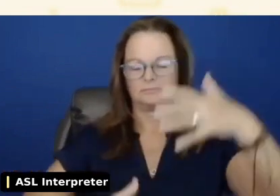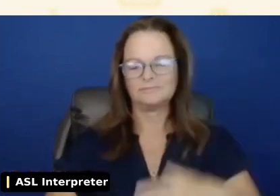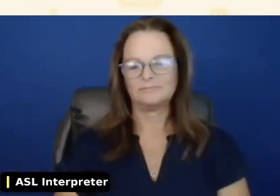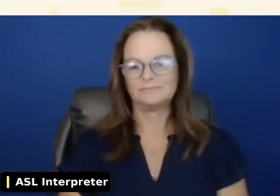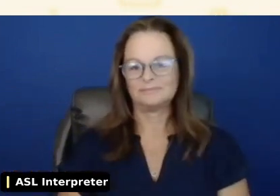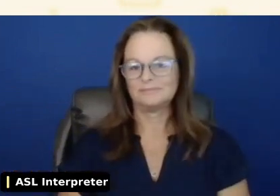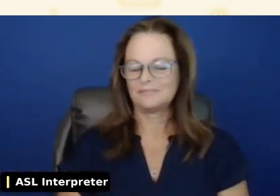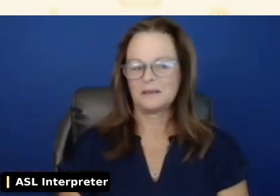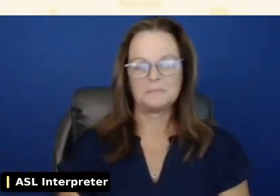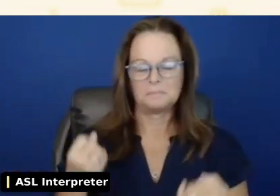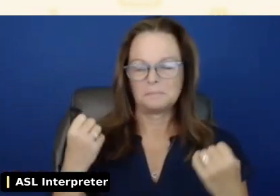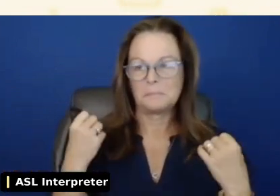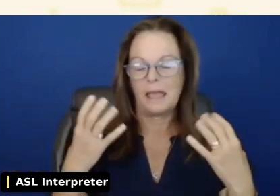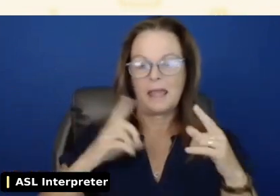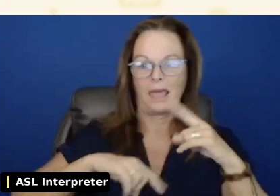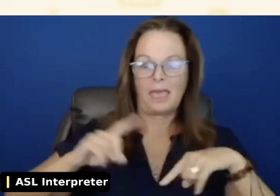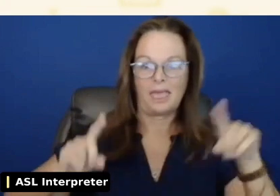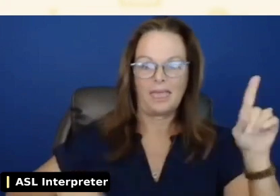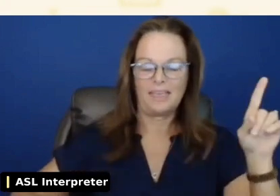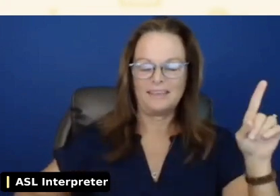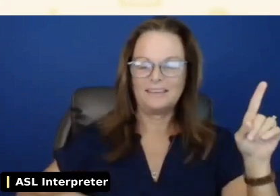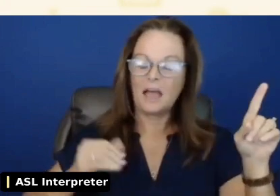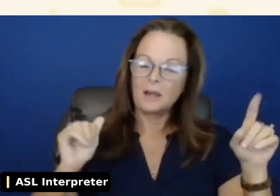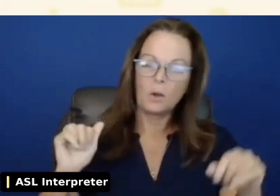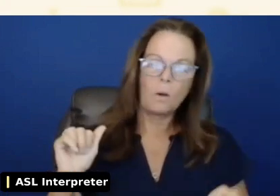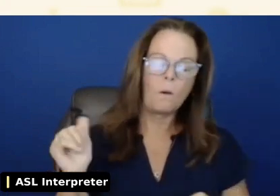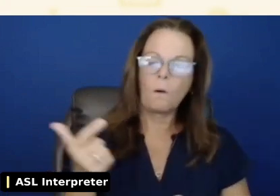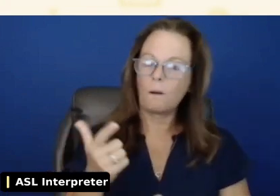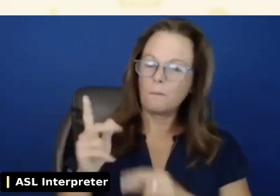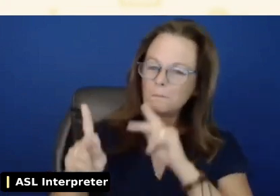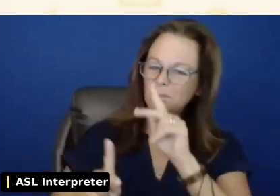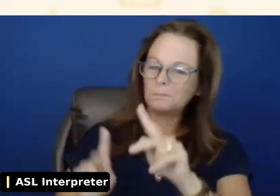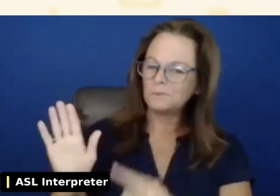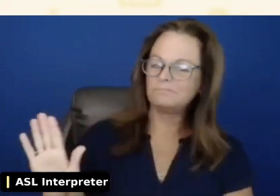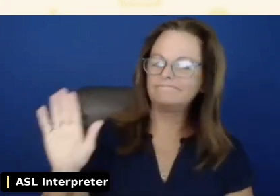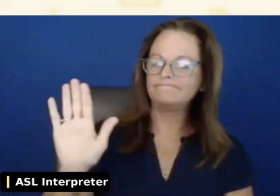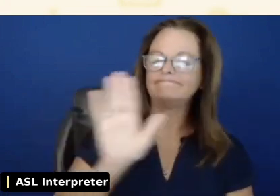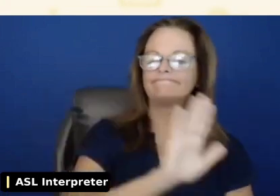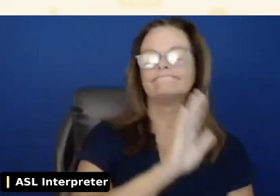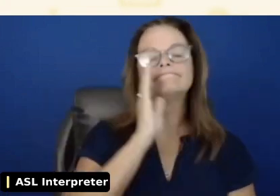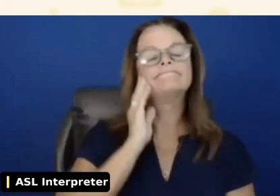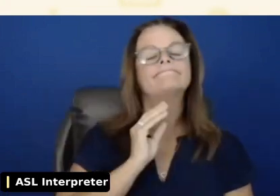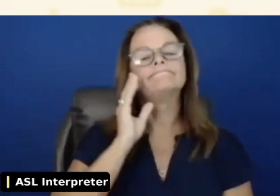And each individual experience is unique and shaped by the interplay